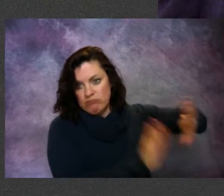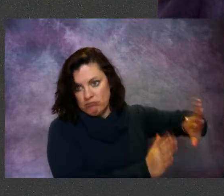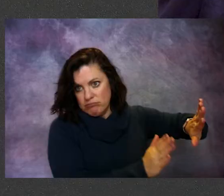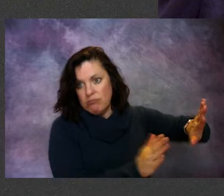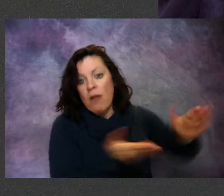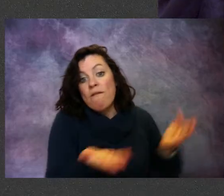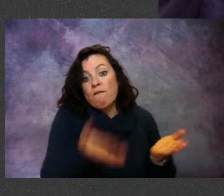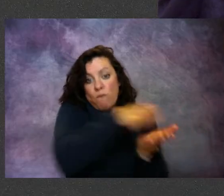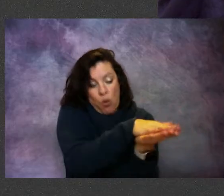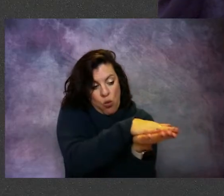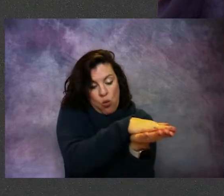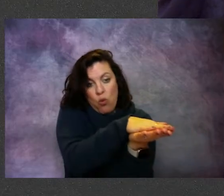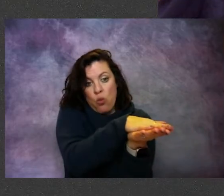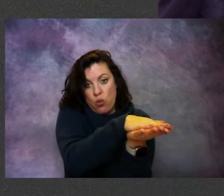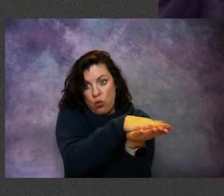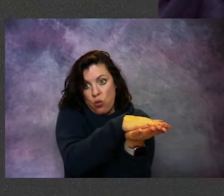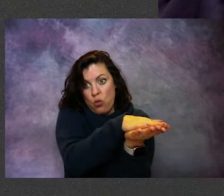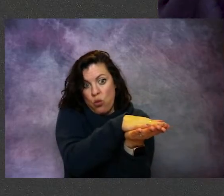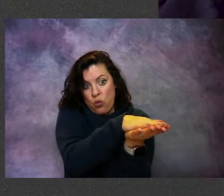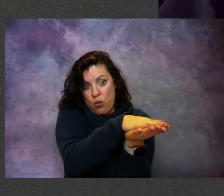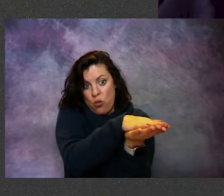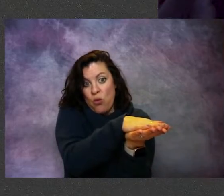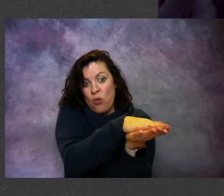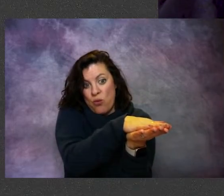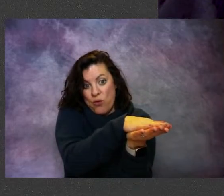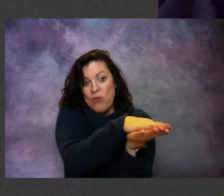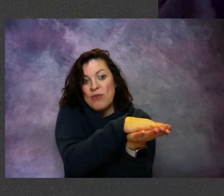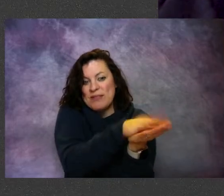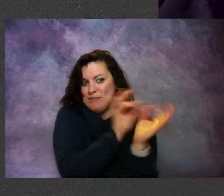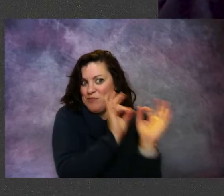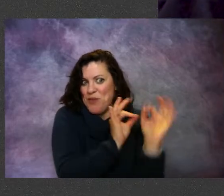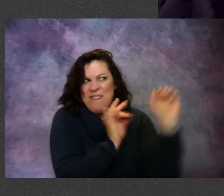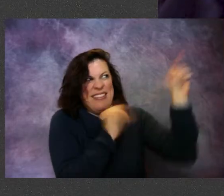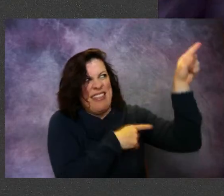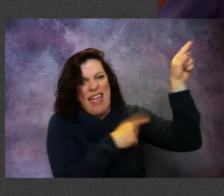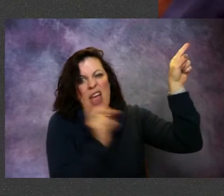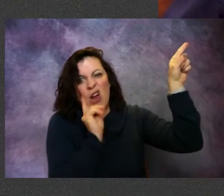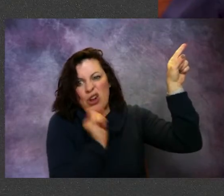so it is perfectly folded and you have half a circle,